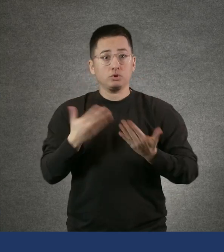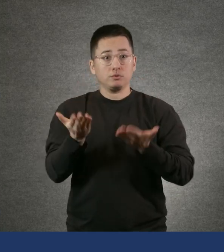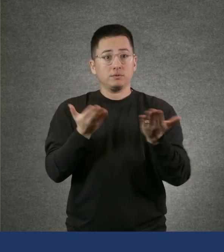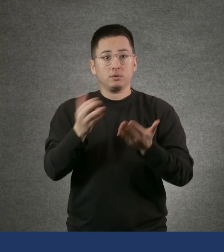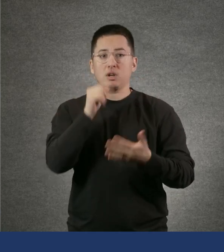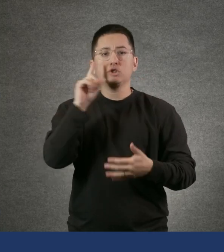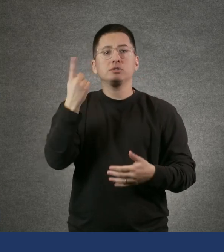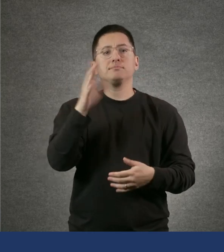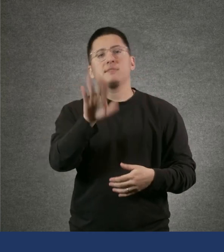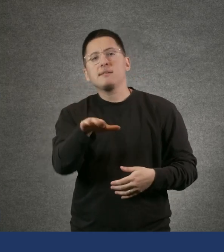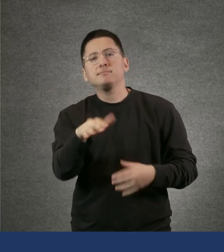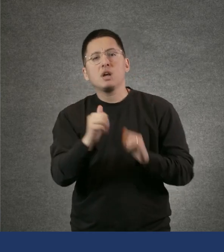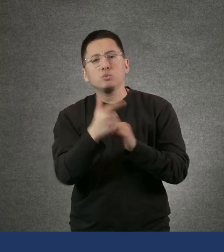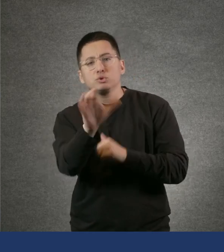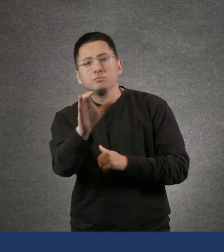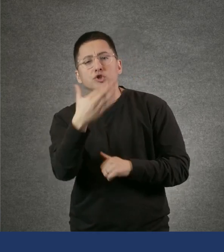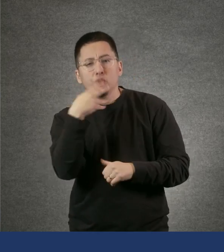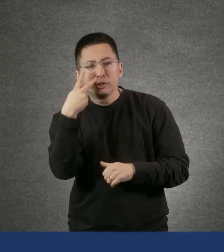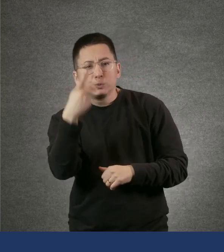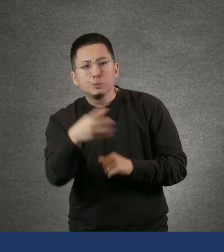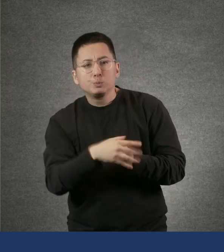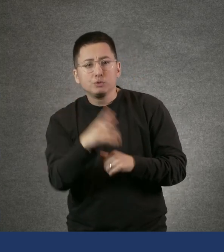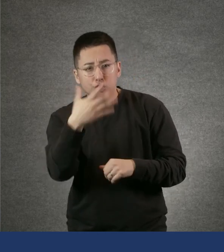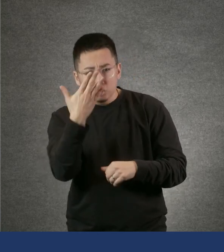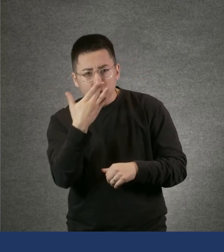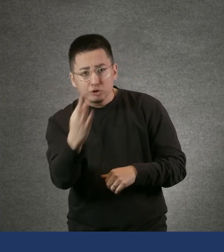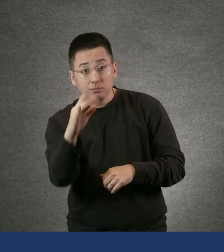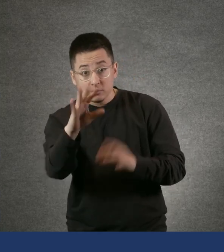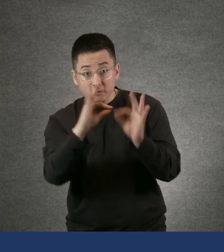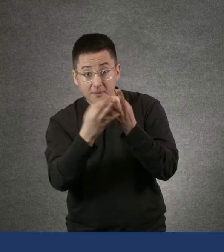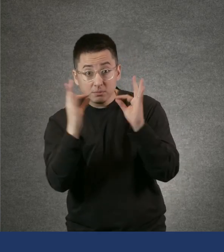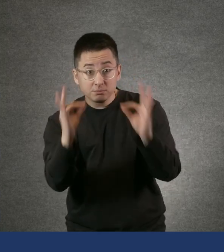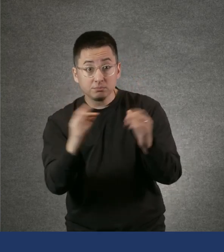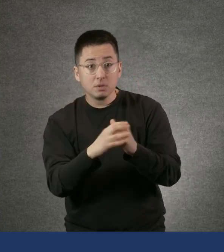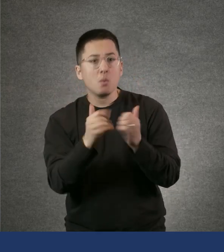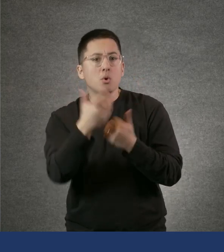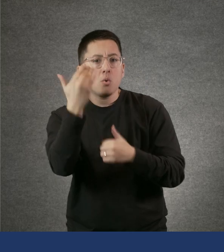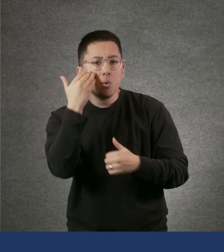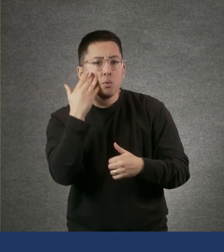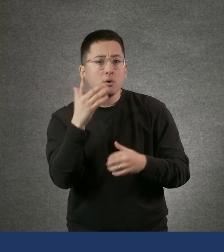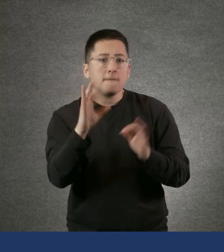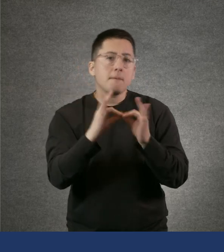You're looking good. Family's OK. We care about those people. But rather you got into the intricacies